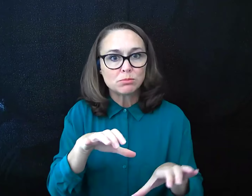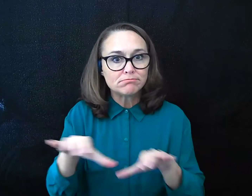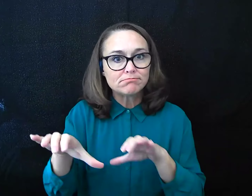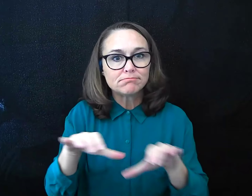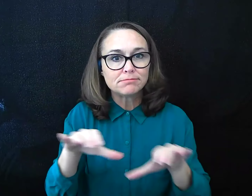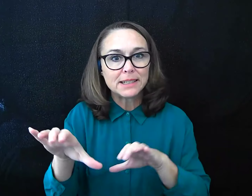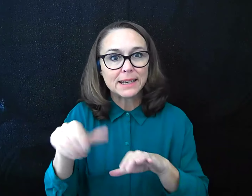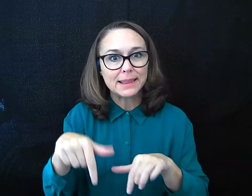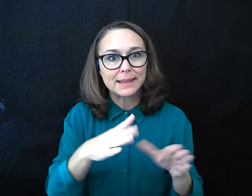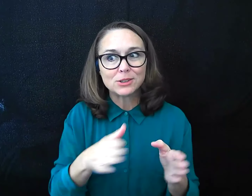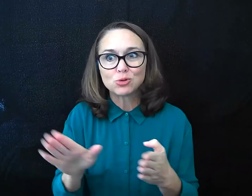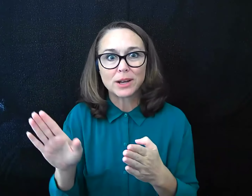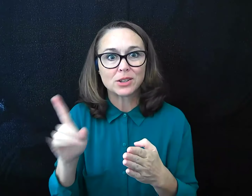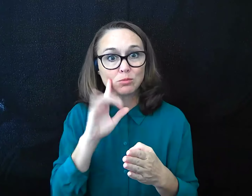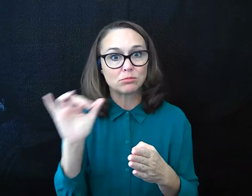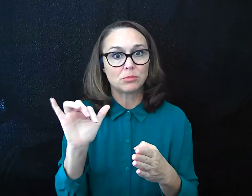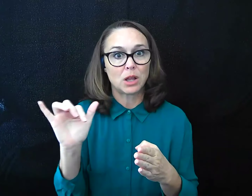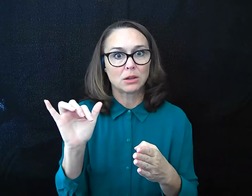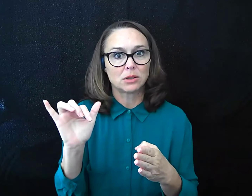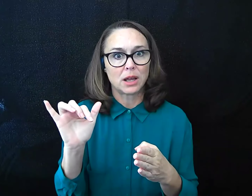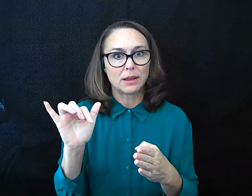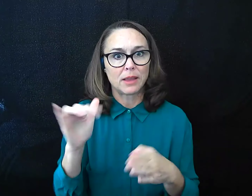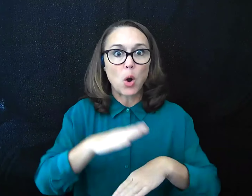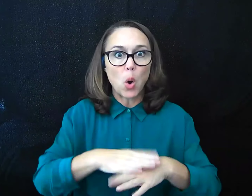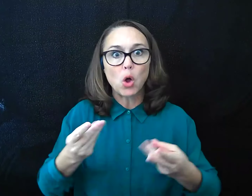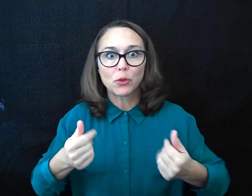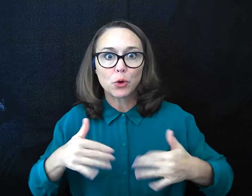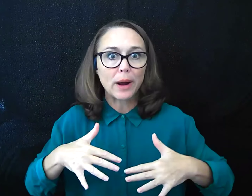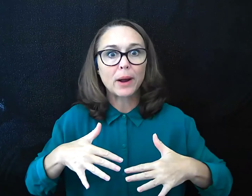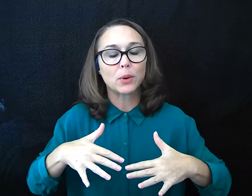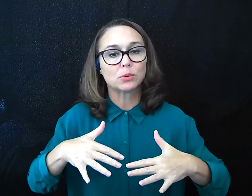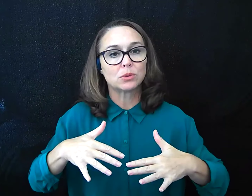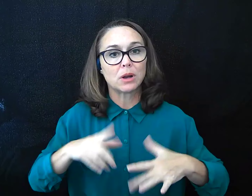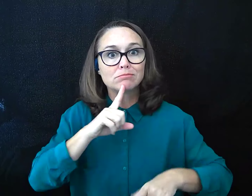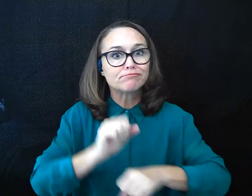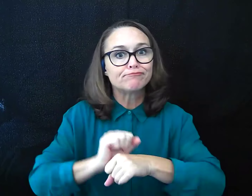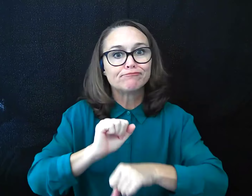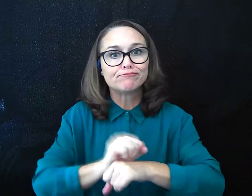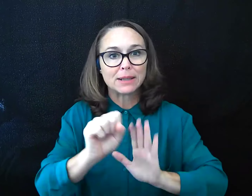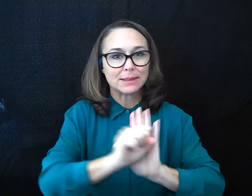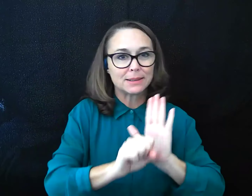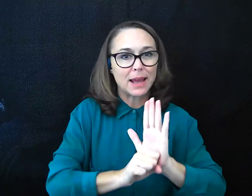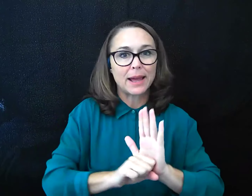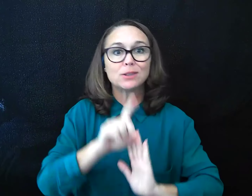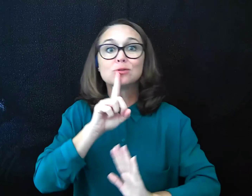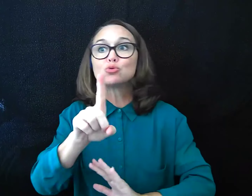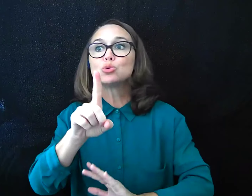looks like kind of on the ground, and for actual states and communities. So, this is just so